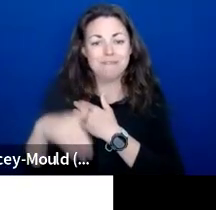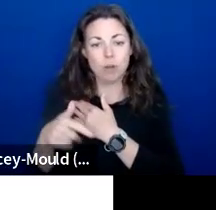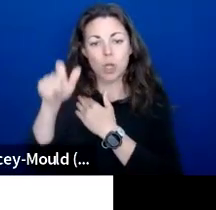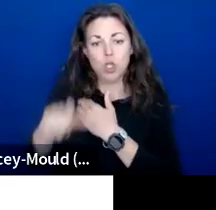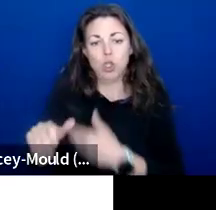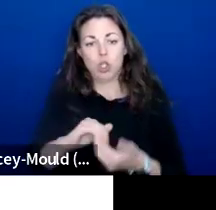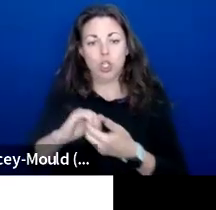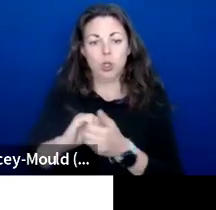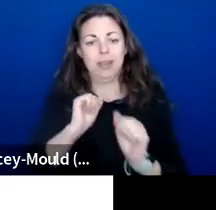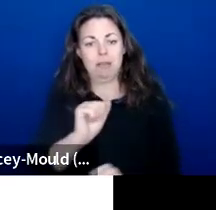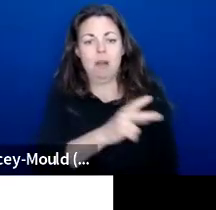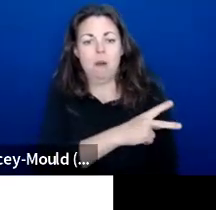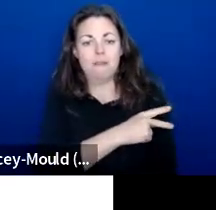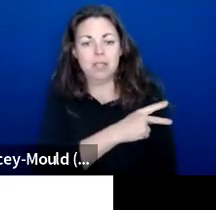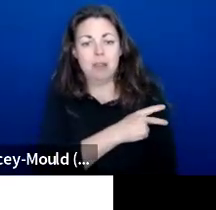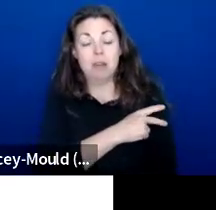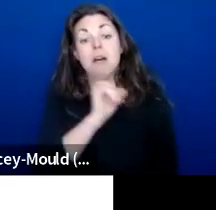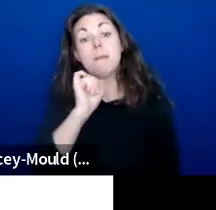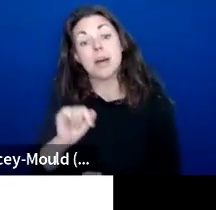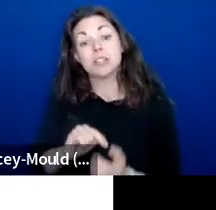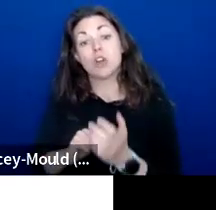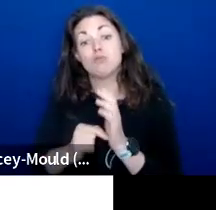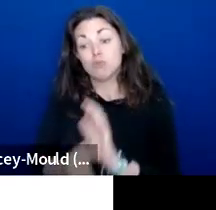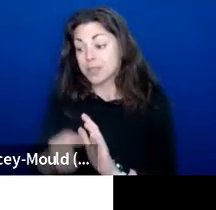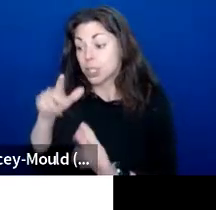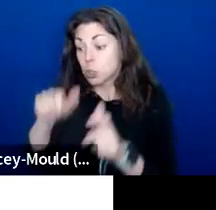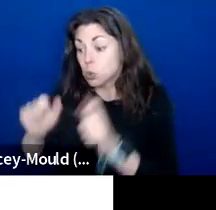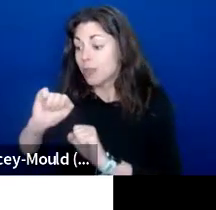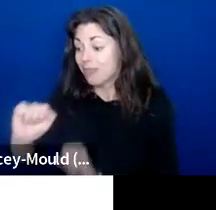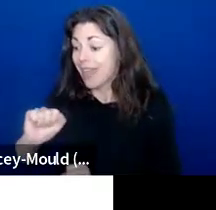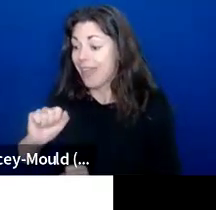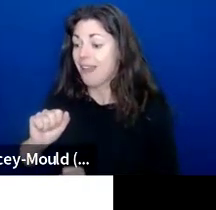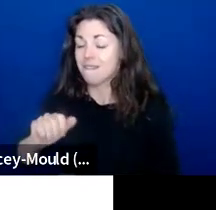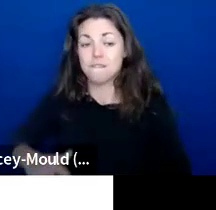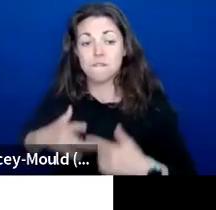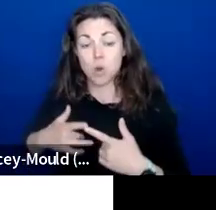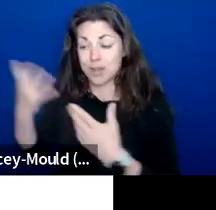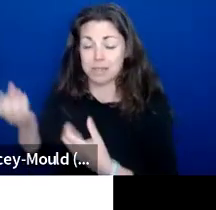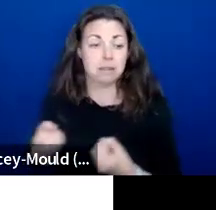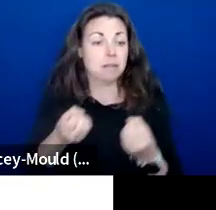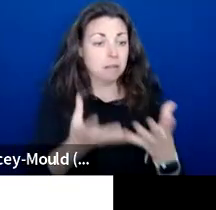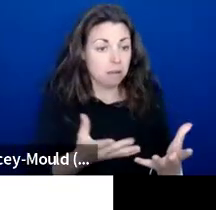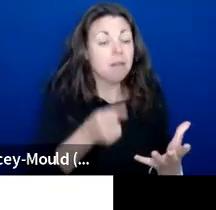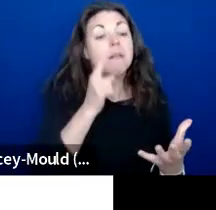Apart from representing the voice of students, they are also responsible for the running of their running and